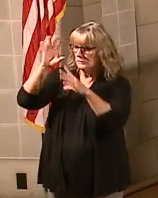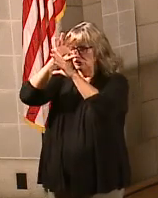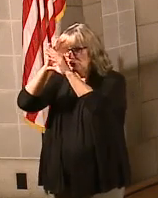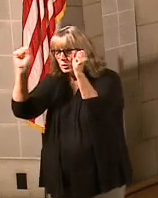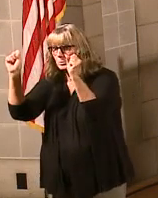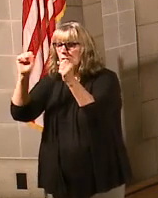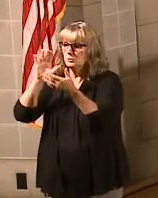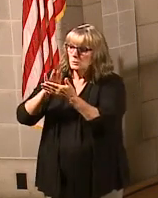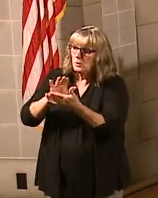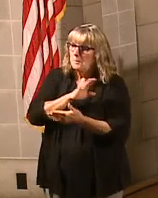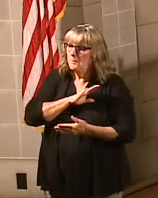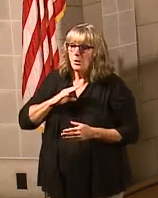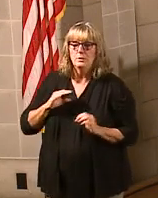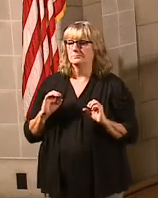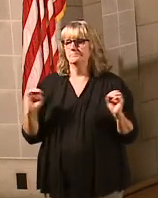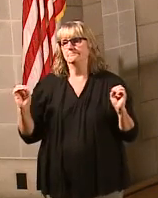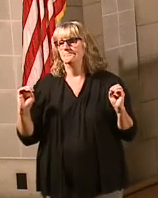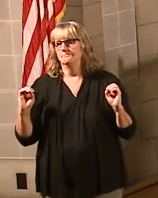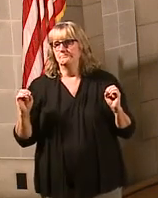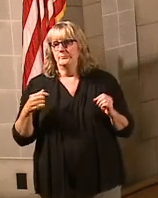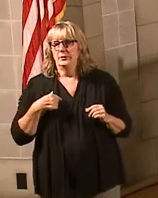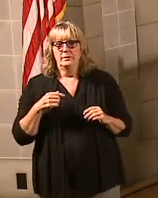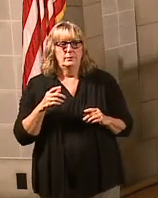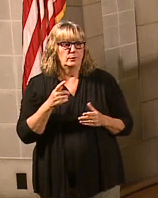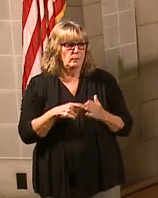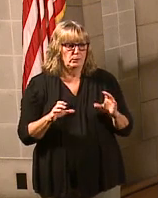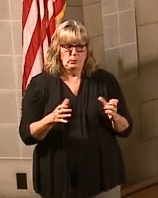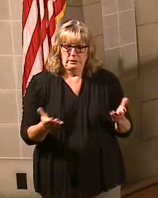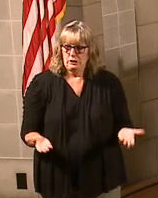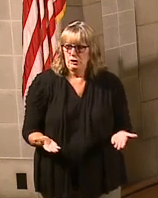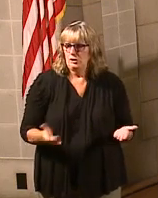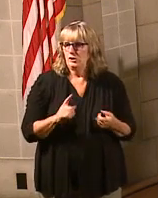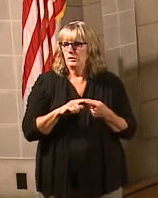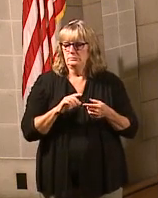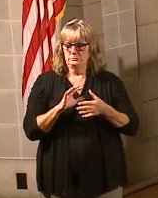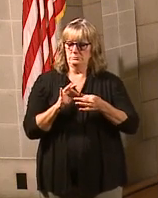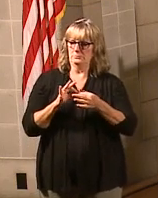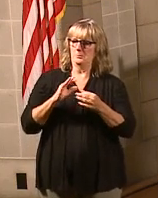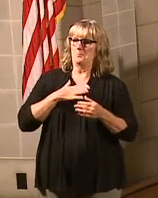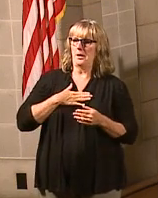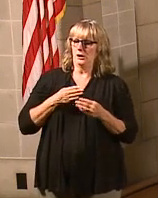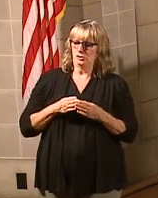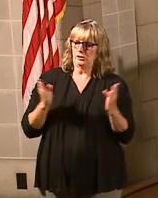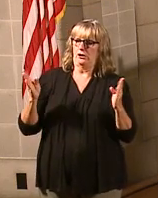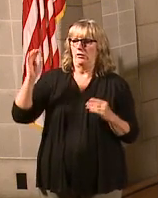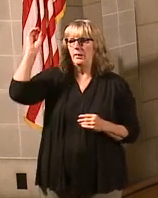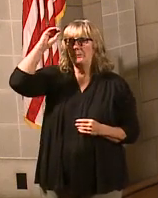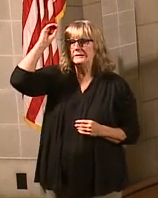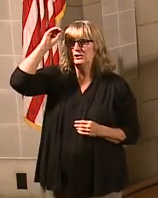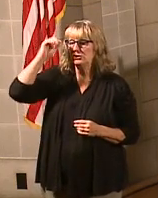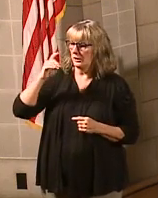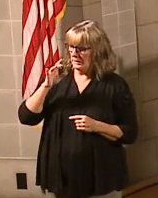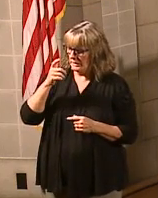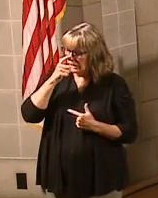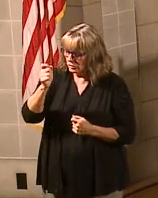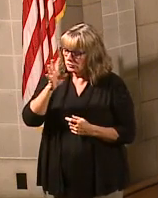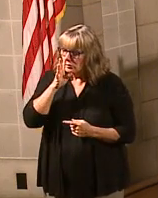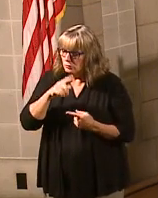IN SCHOOLS. [ SPEAKER OFF MIC ] SO I HAVE NOT SPOKEN DIRECTLY WITH ANY SUPERINTENDENTS OR SCHOOL BOARD MEMBERS WITH REGARD